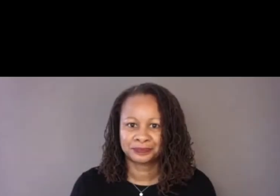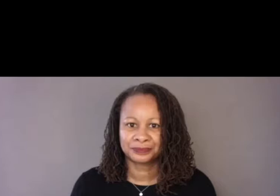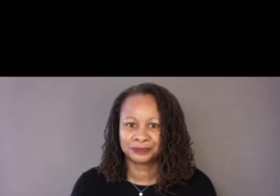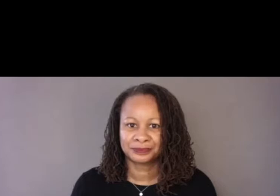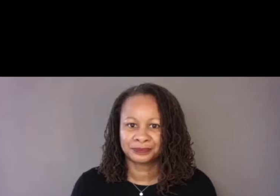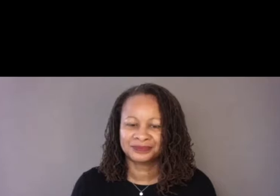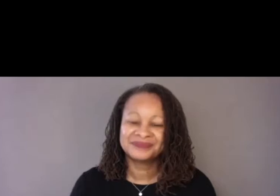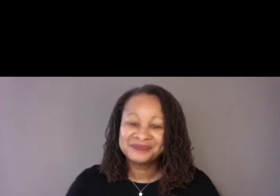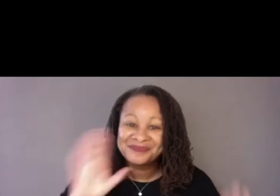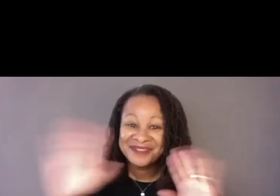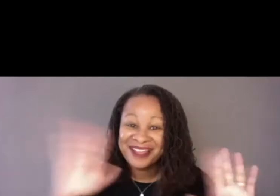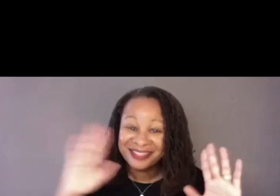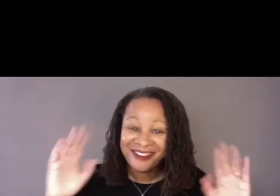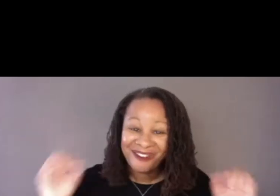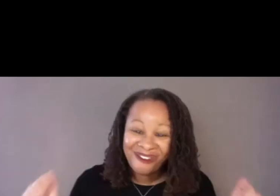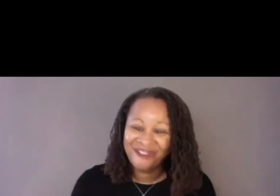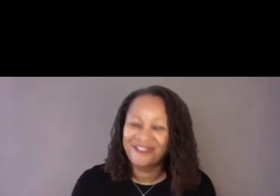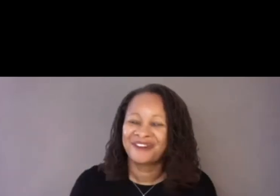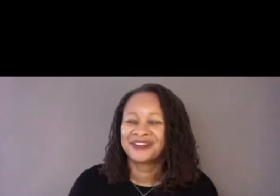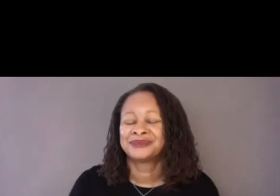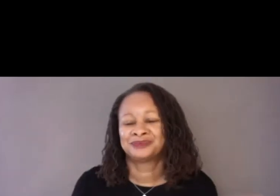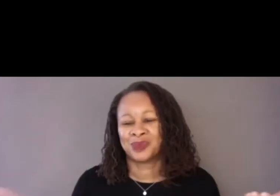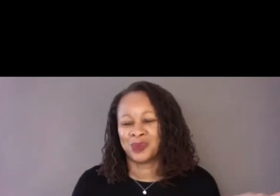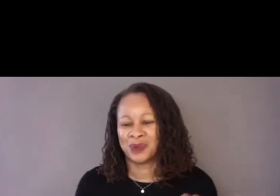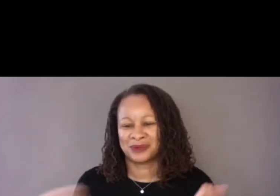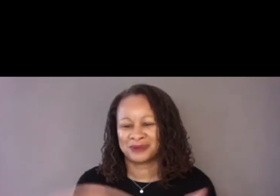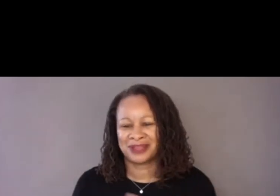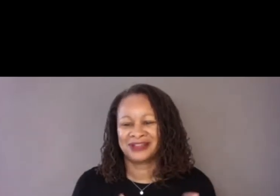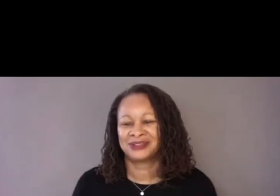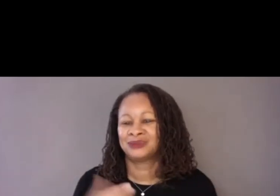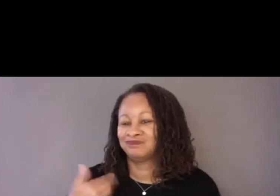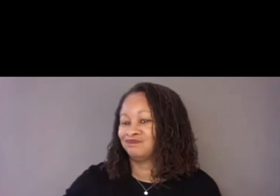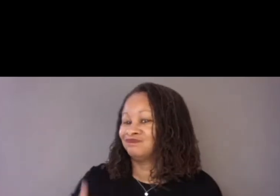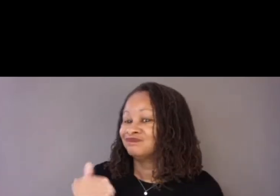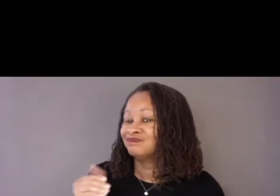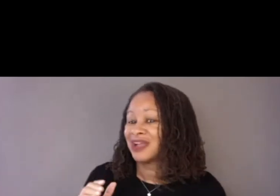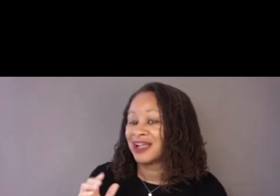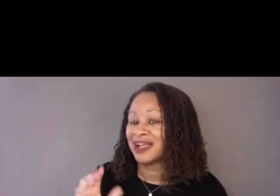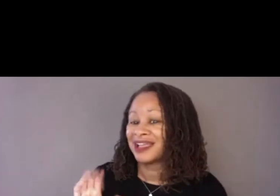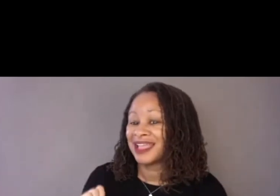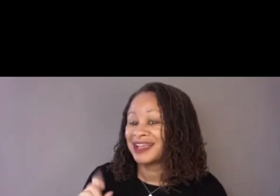Hello everyone, and welcome. My name is Cassidy Dimon.